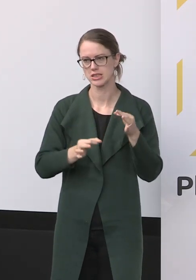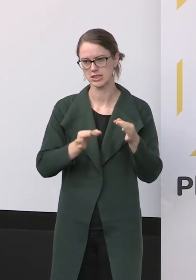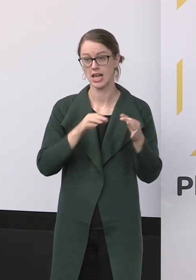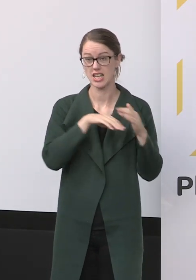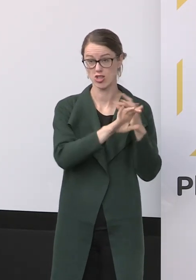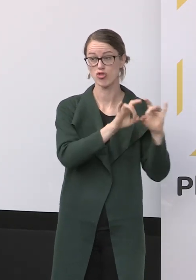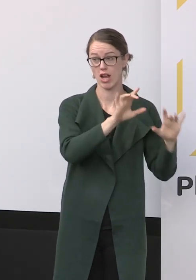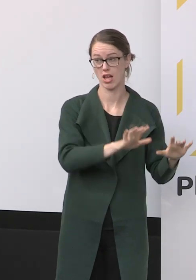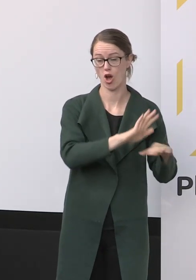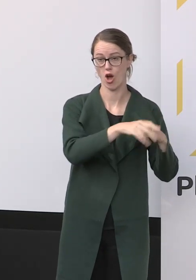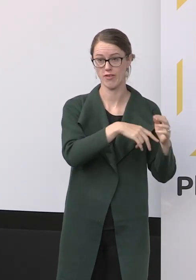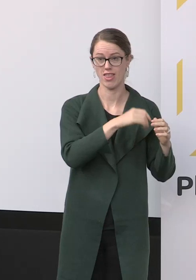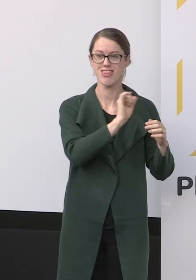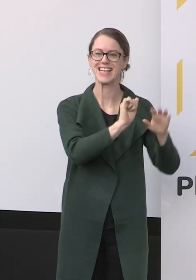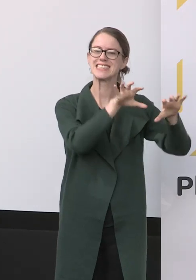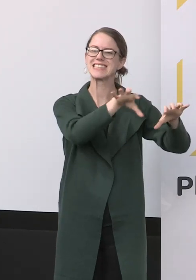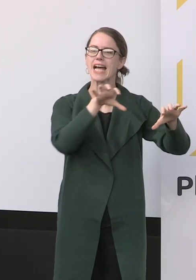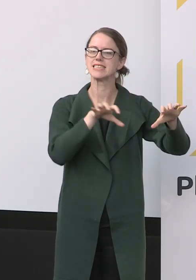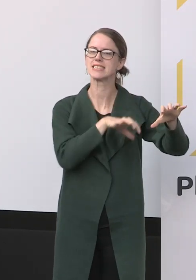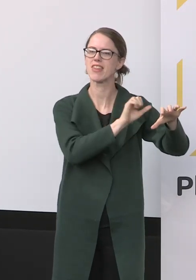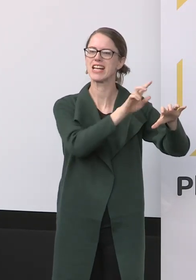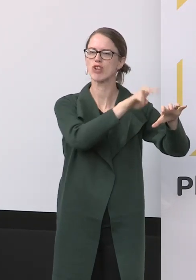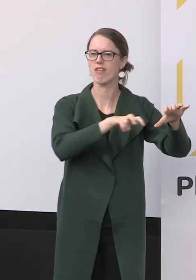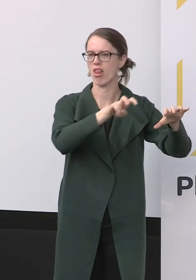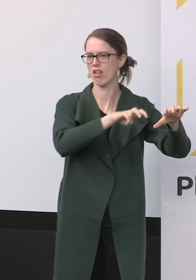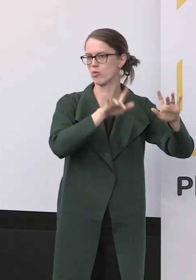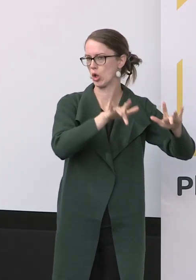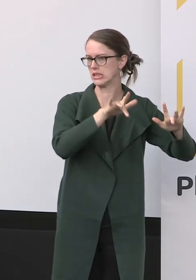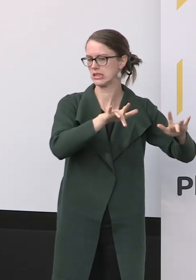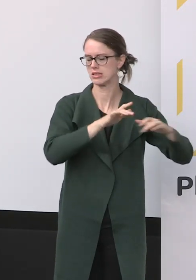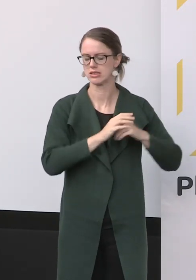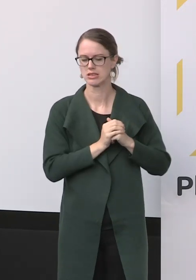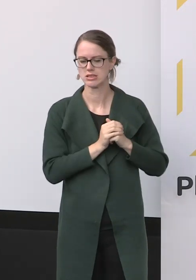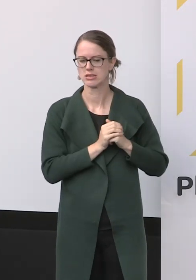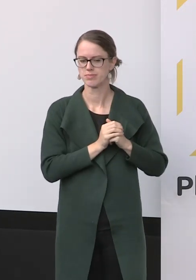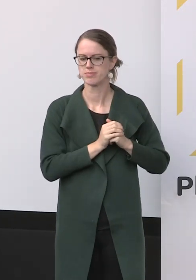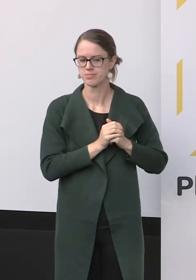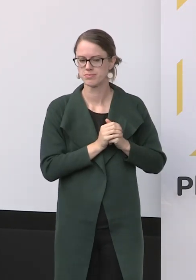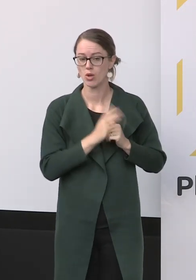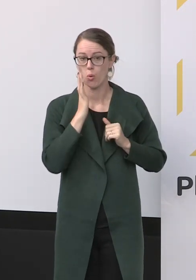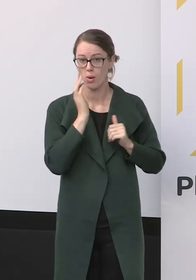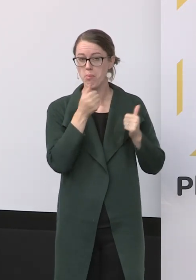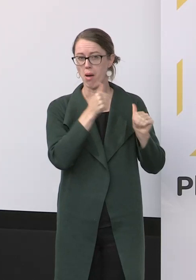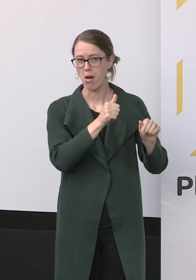are the things that will be influencing decisions inside Australia pout travel between